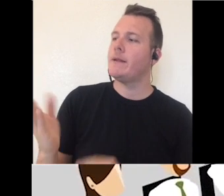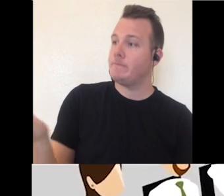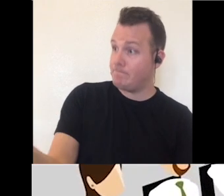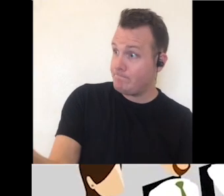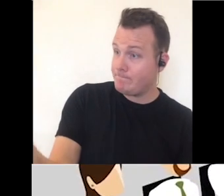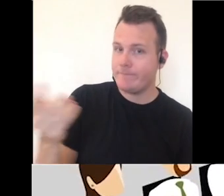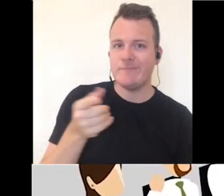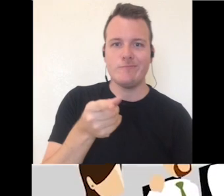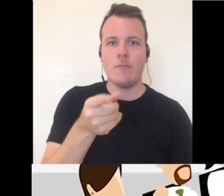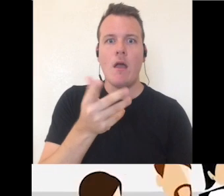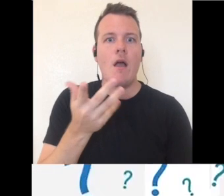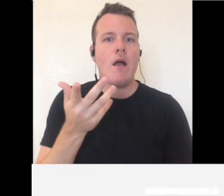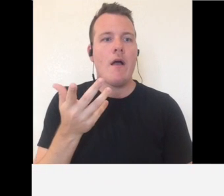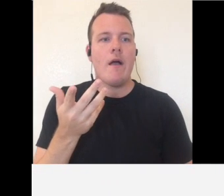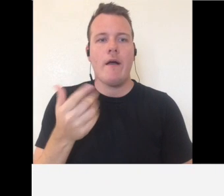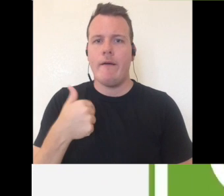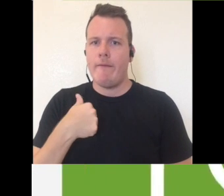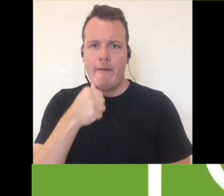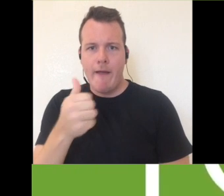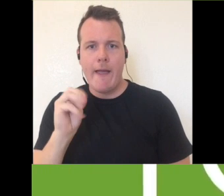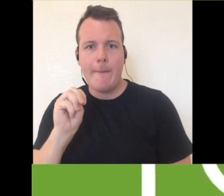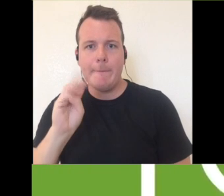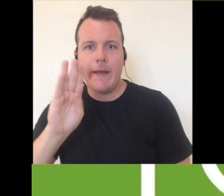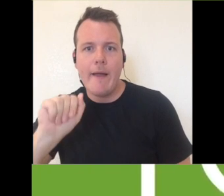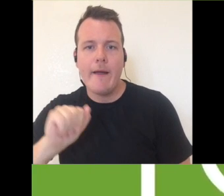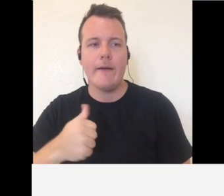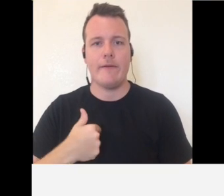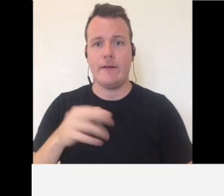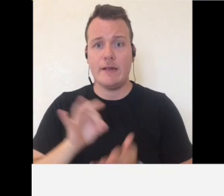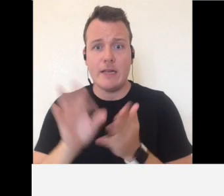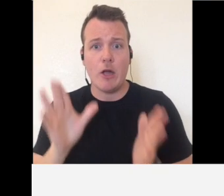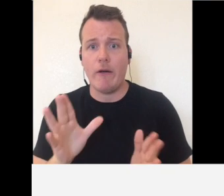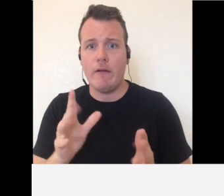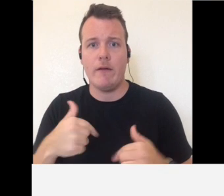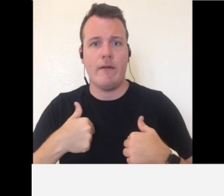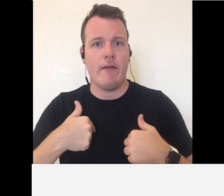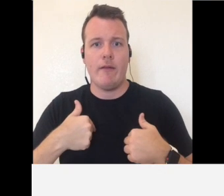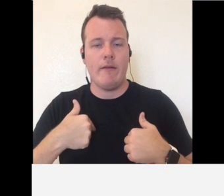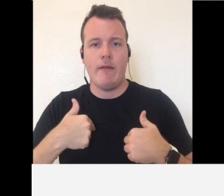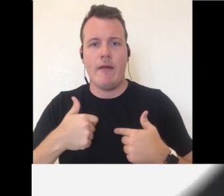going to ask for your business plan, but you don't have an MBA,